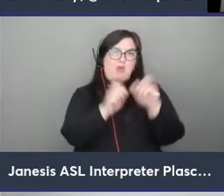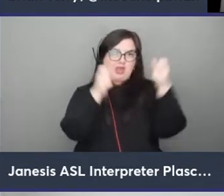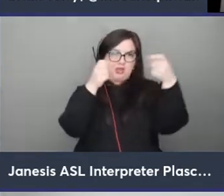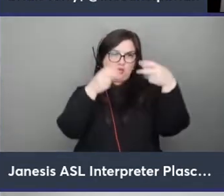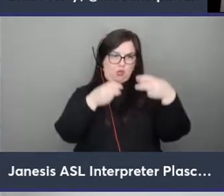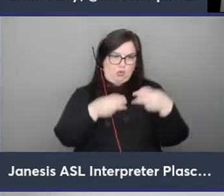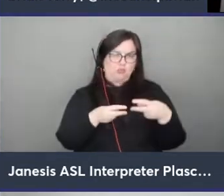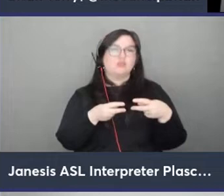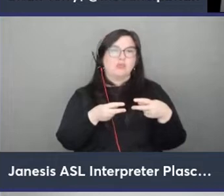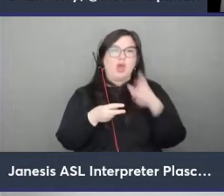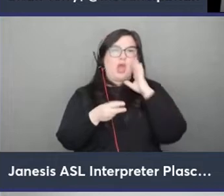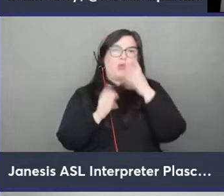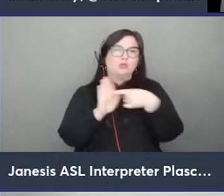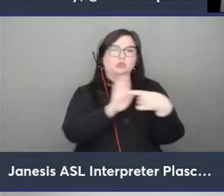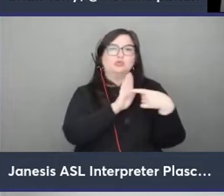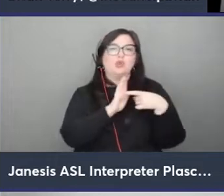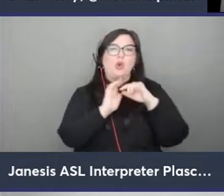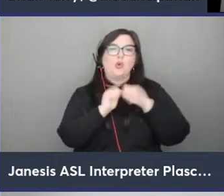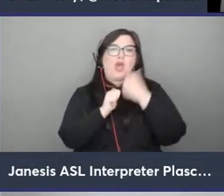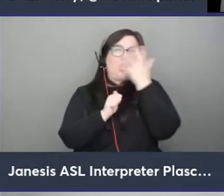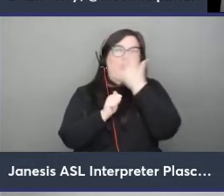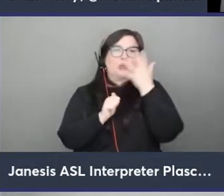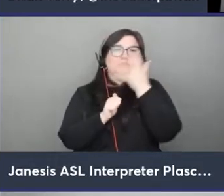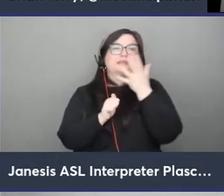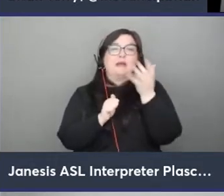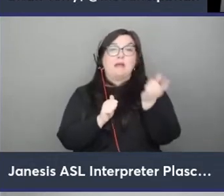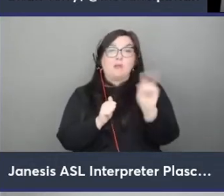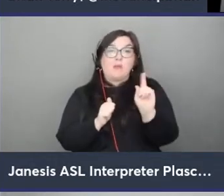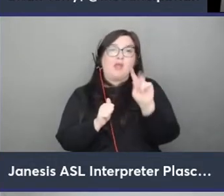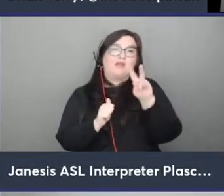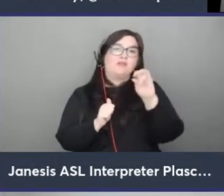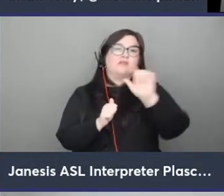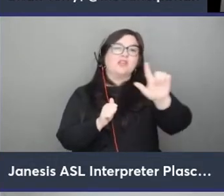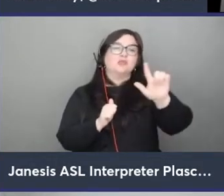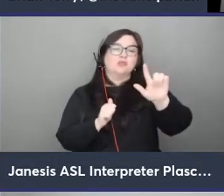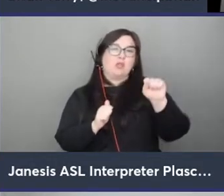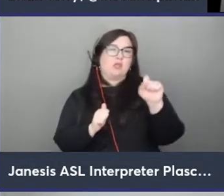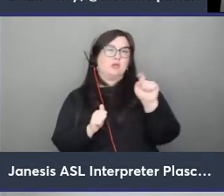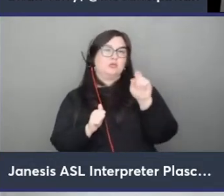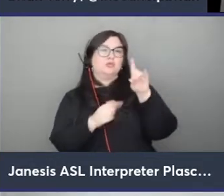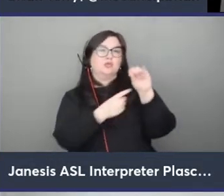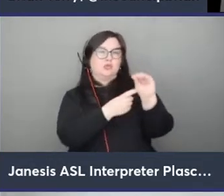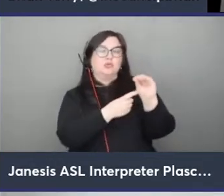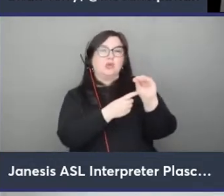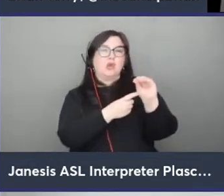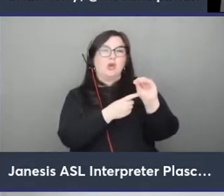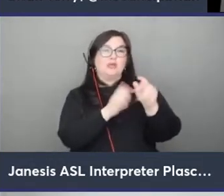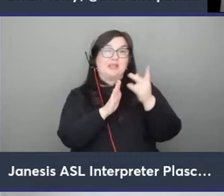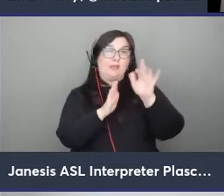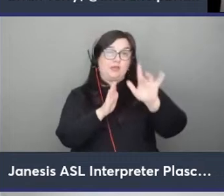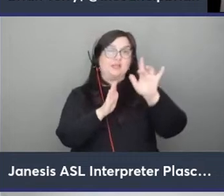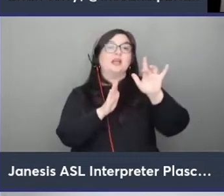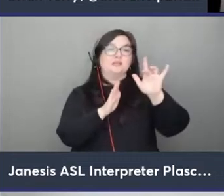within Visual Studio. So as soon as you like double click on that, it opens up AWS game identity examples,